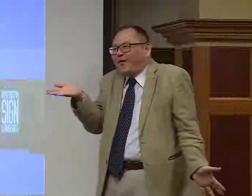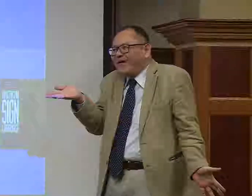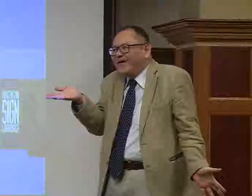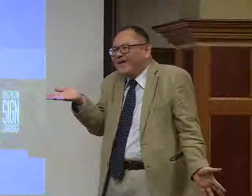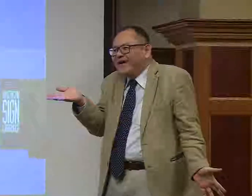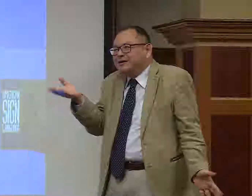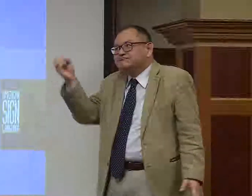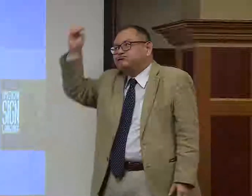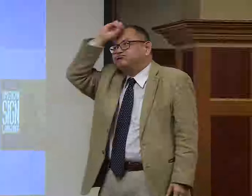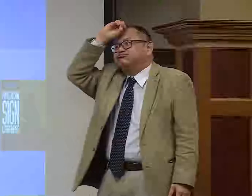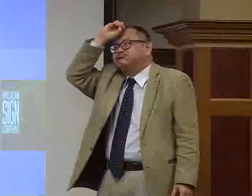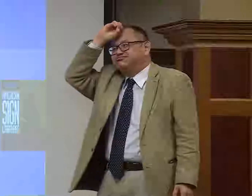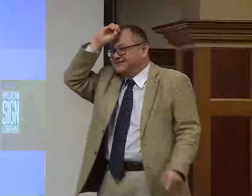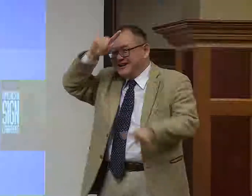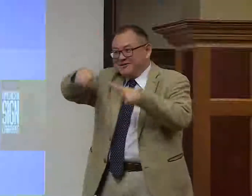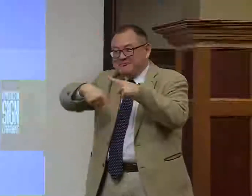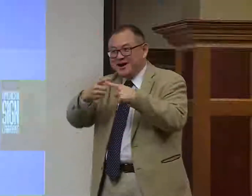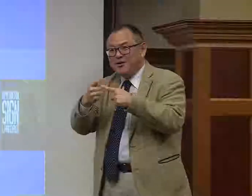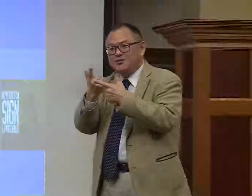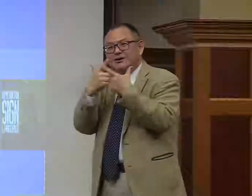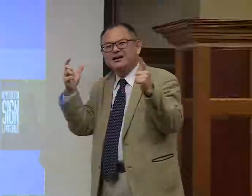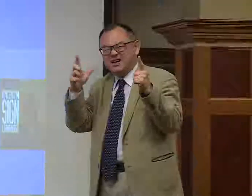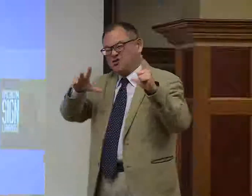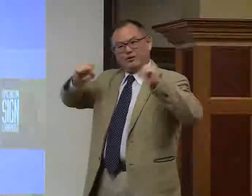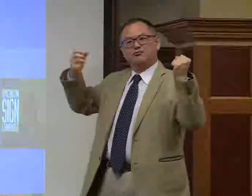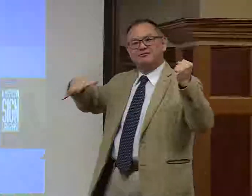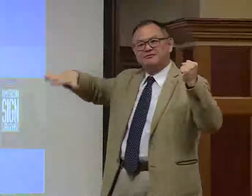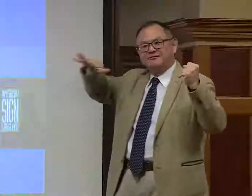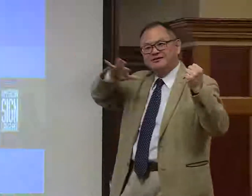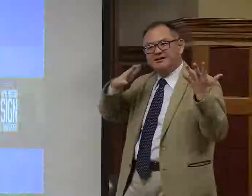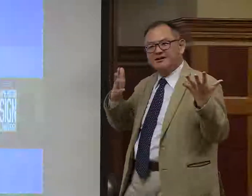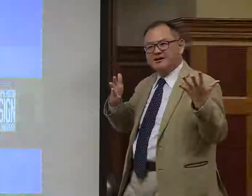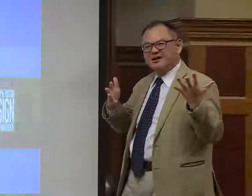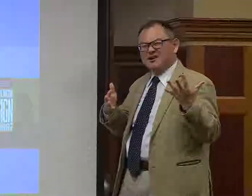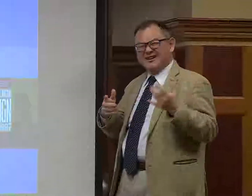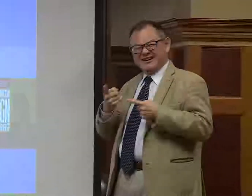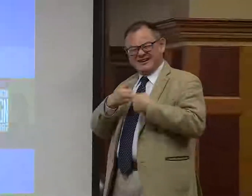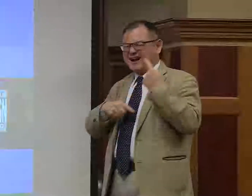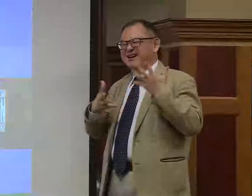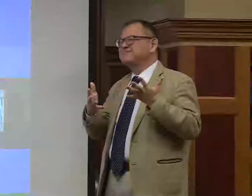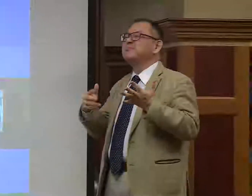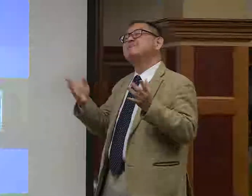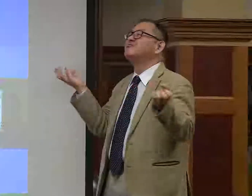I didn't know there were any rules to it, specifically. But my professor told me otherwise.